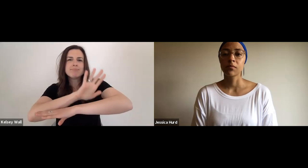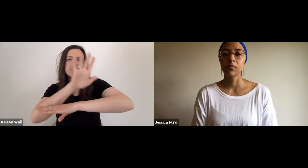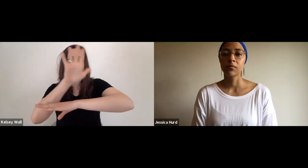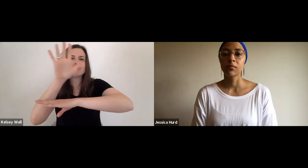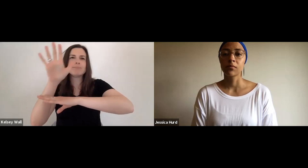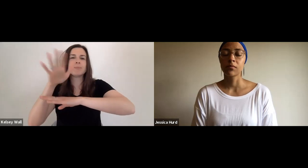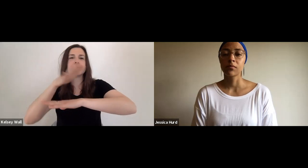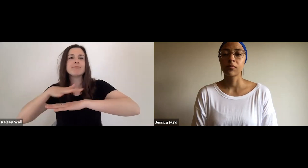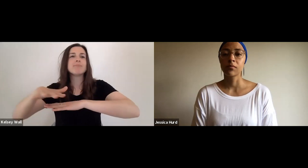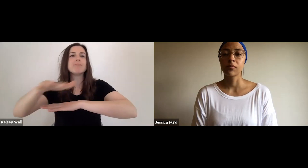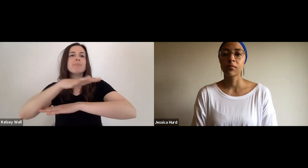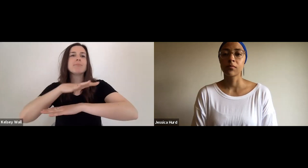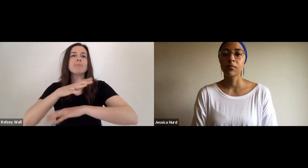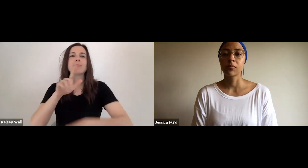Maybe you're envisioning a sunrise...